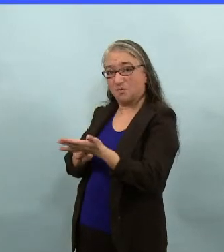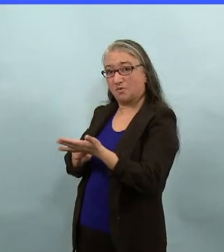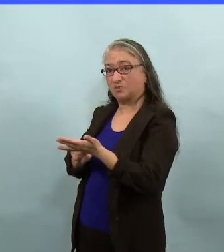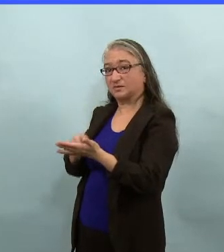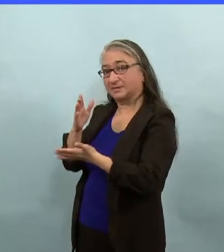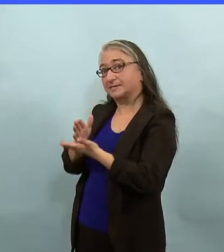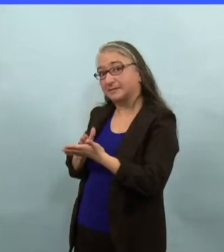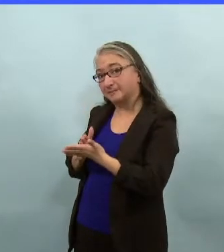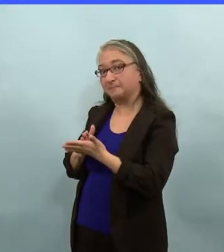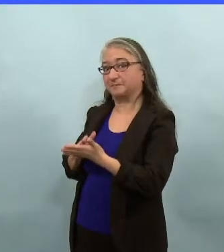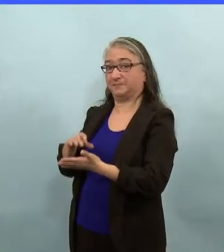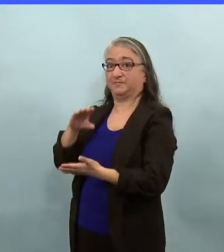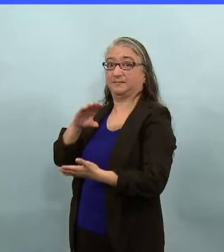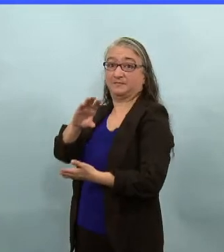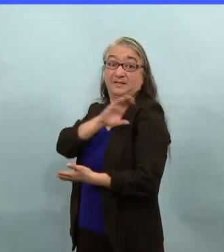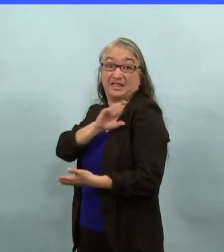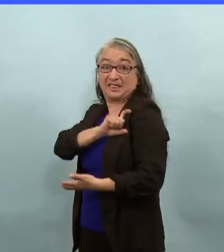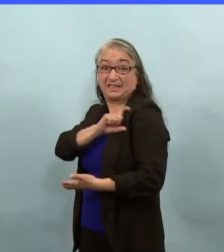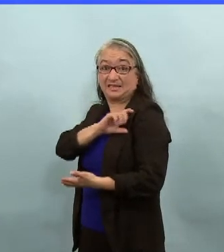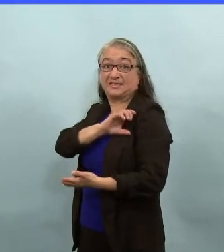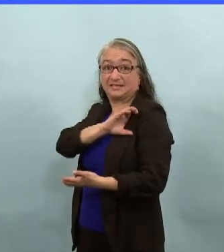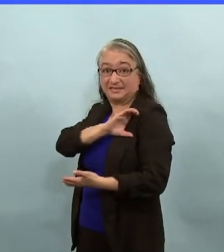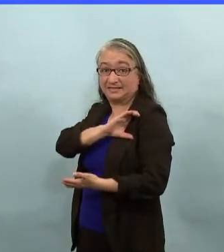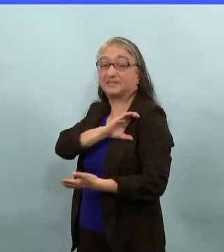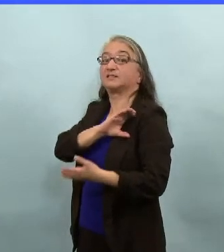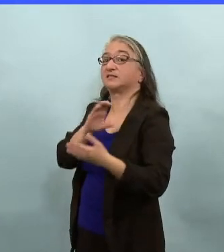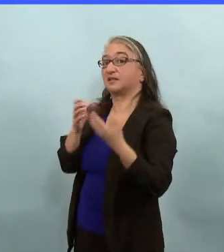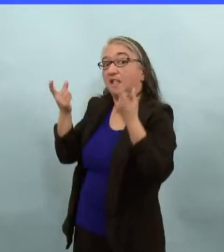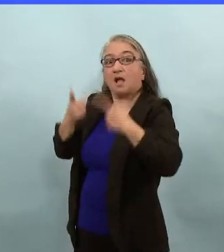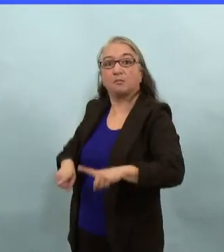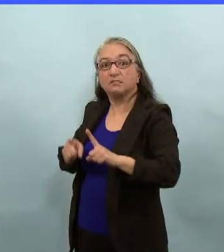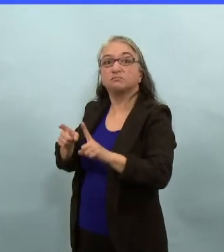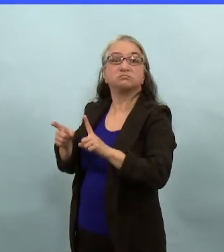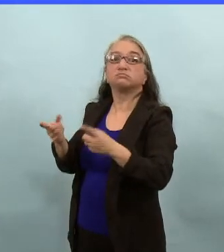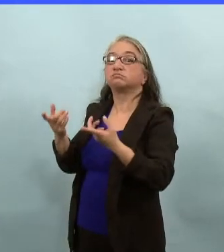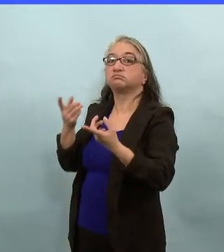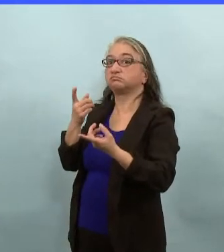force in a state of emergency we see hospitals and health centers shut down we see personal care